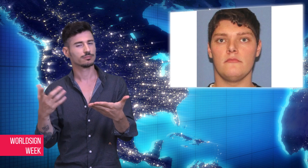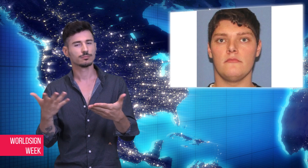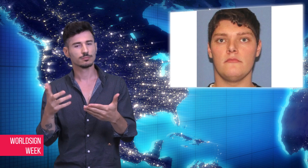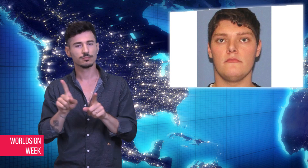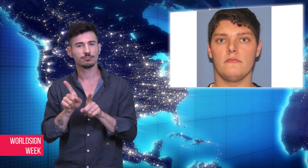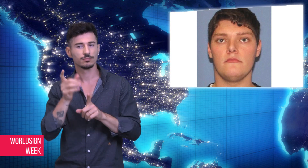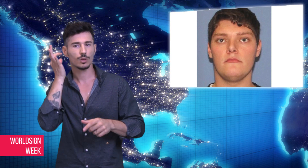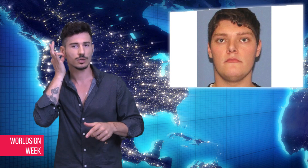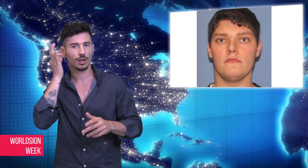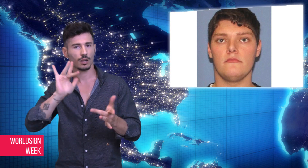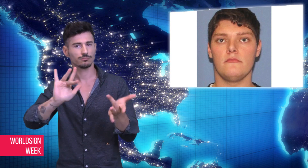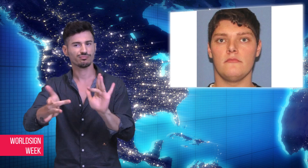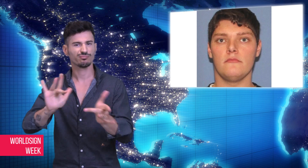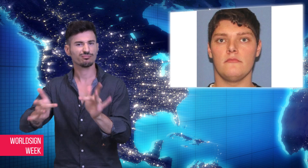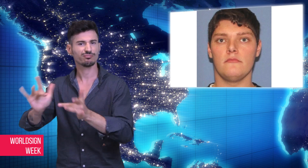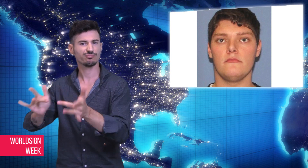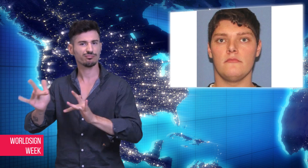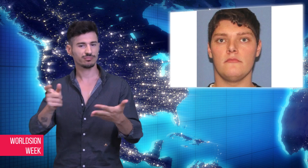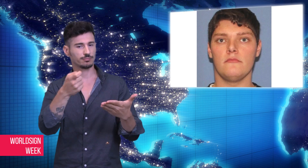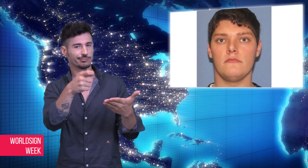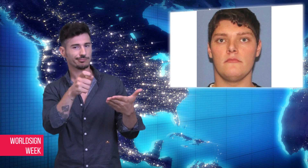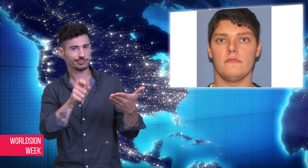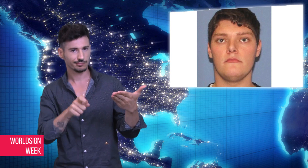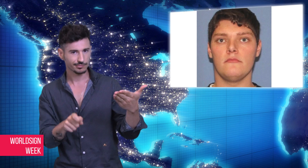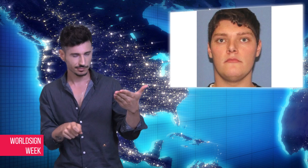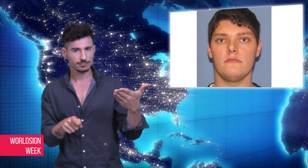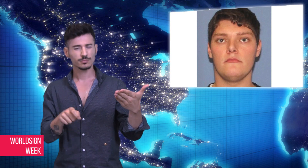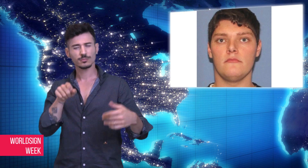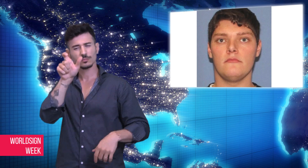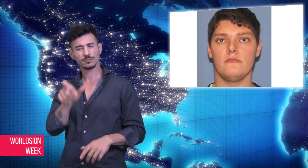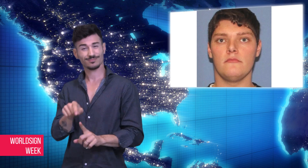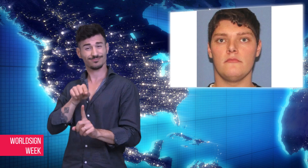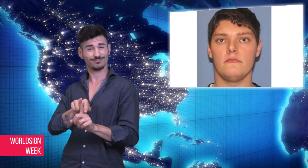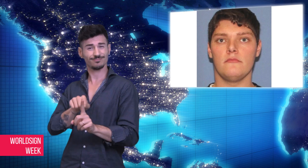kill, and a list of girls to sexually assault.